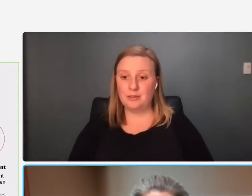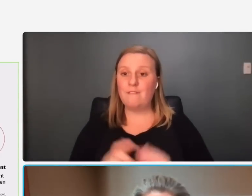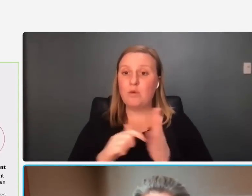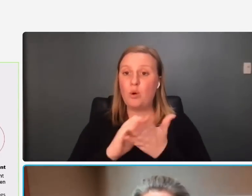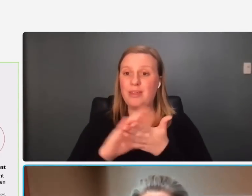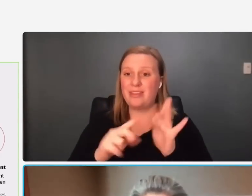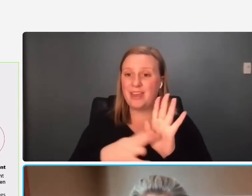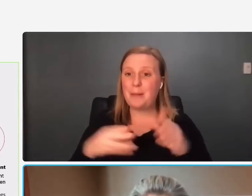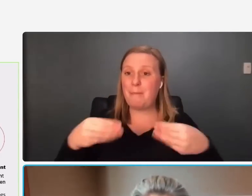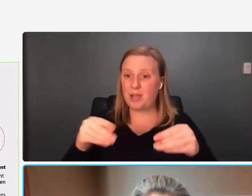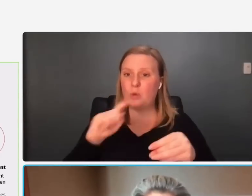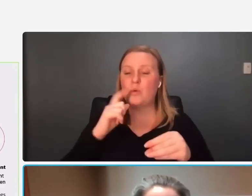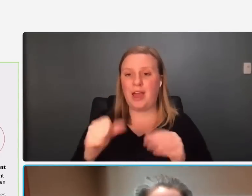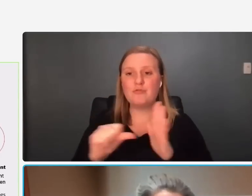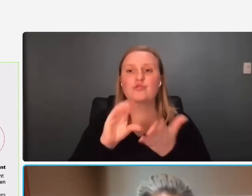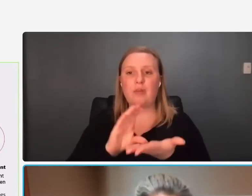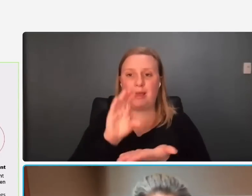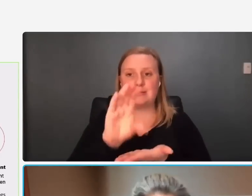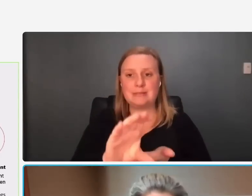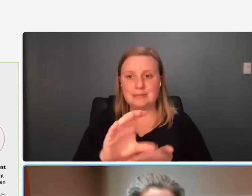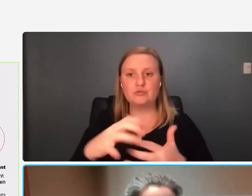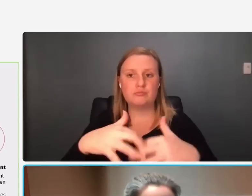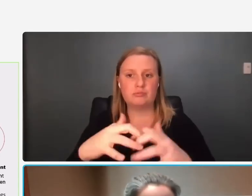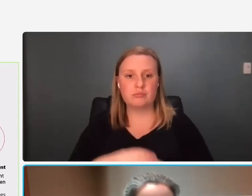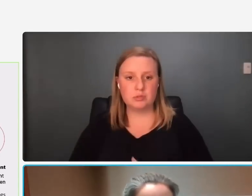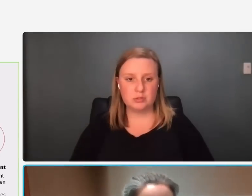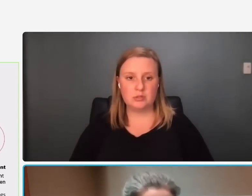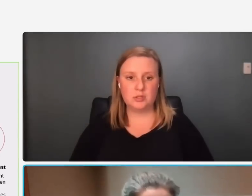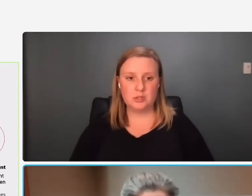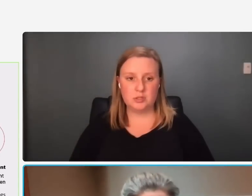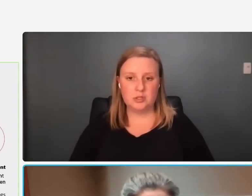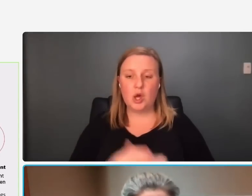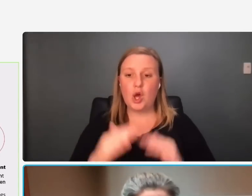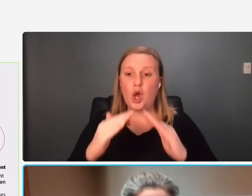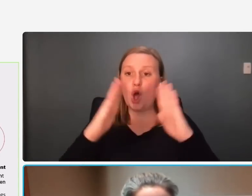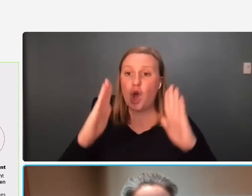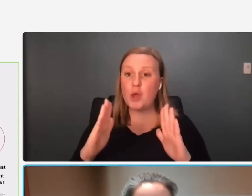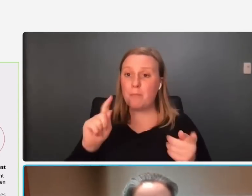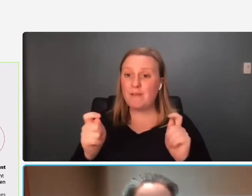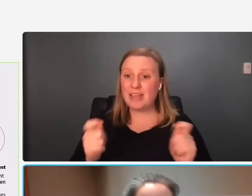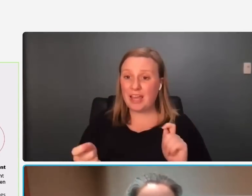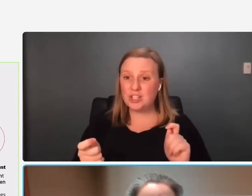Goods, equipment and assistive technology and home modifications would be delivered through a separate scheme.